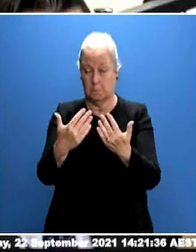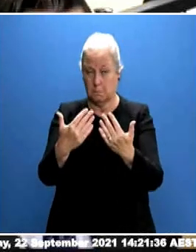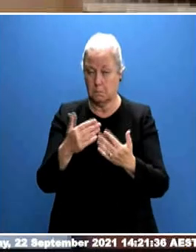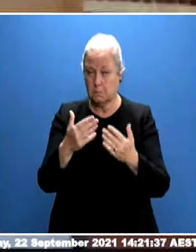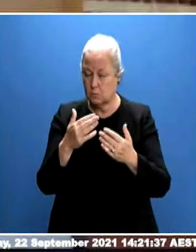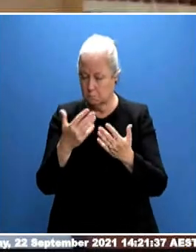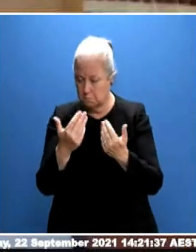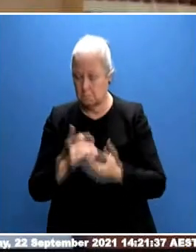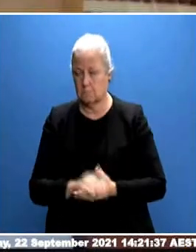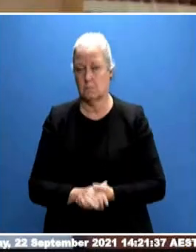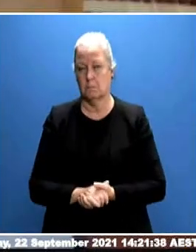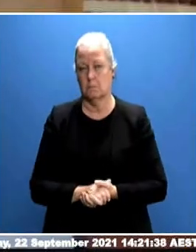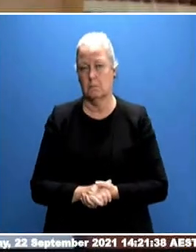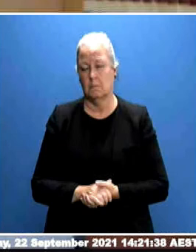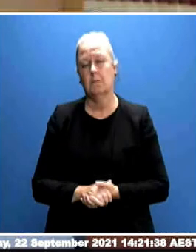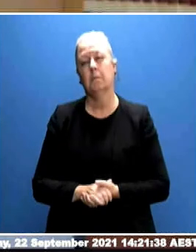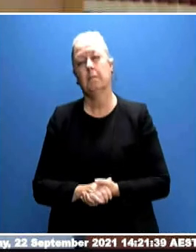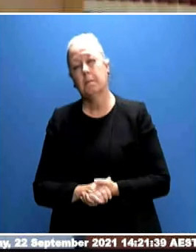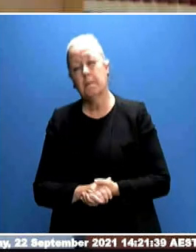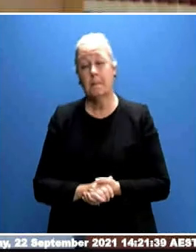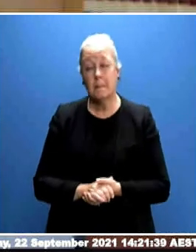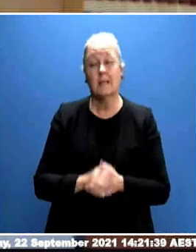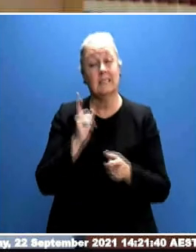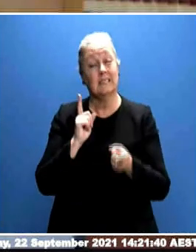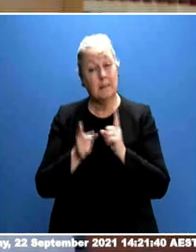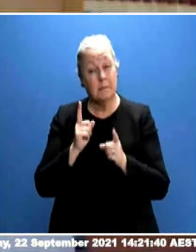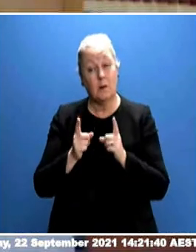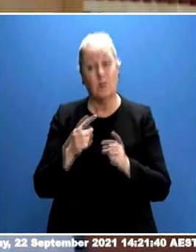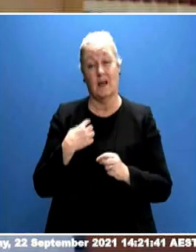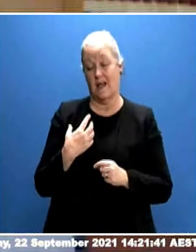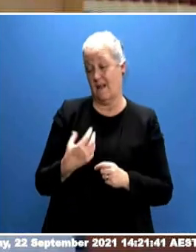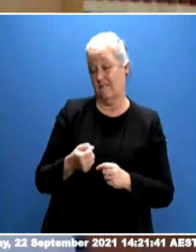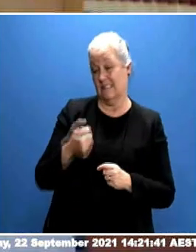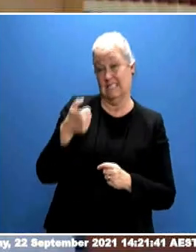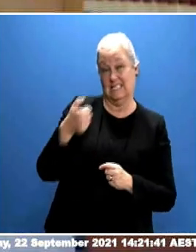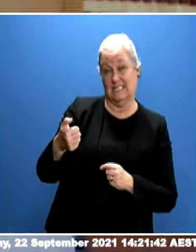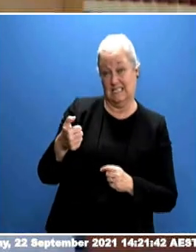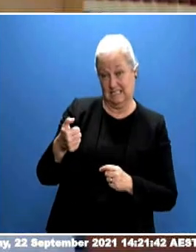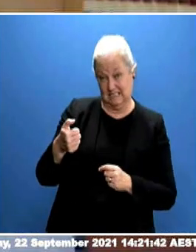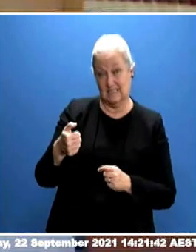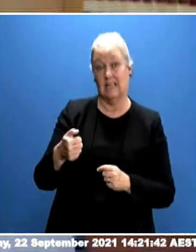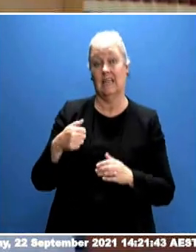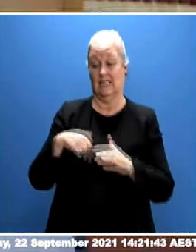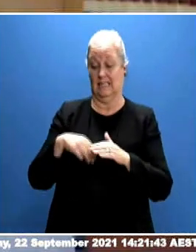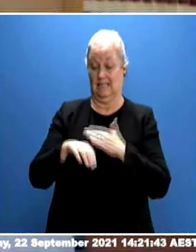There are times when we have had six. On the whole in the last year when I've been responsible for the Centre,